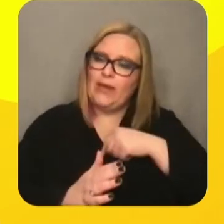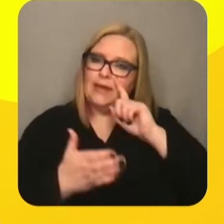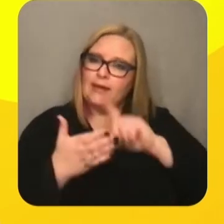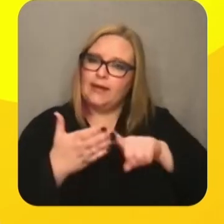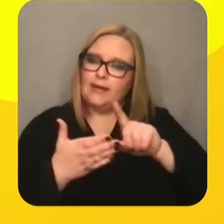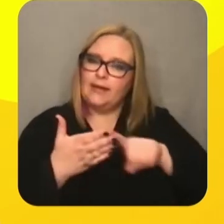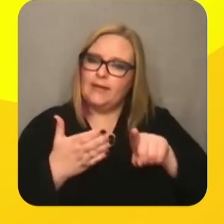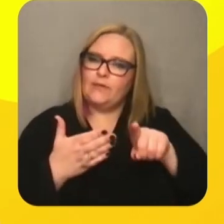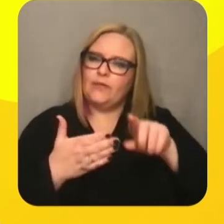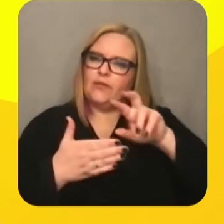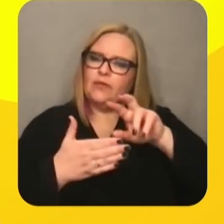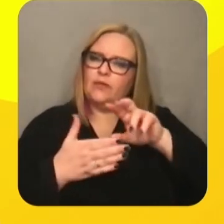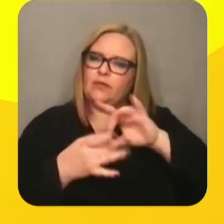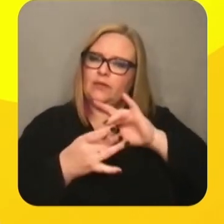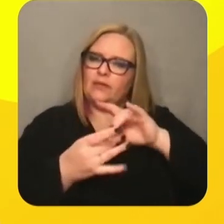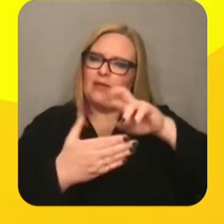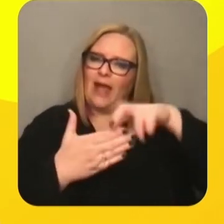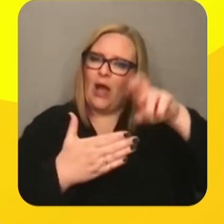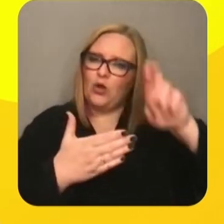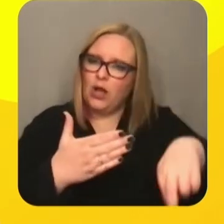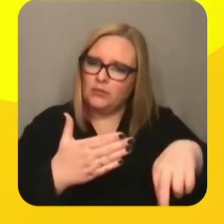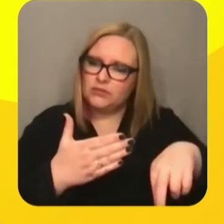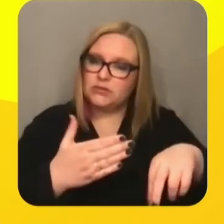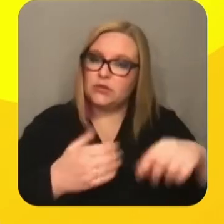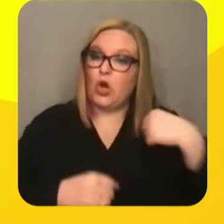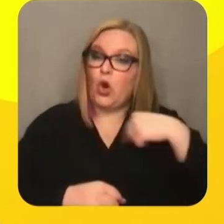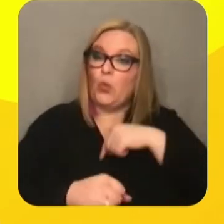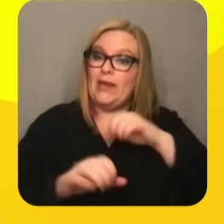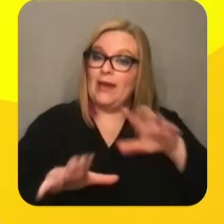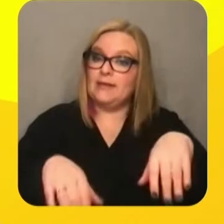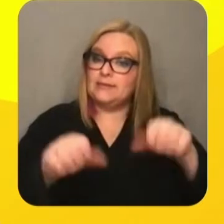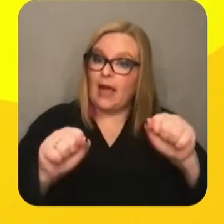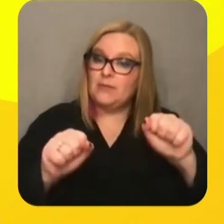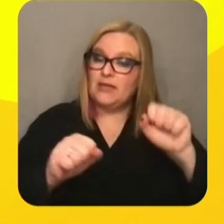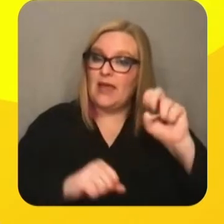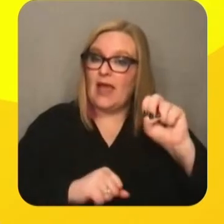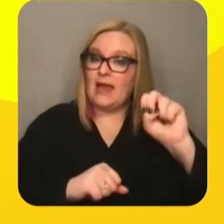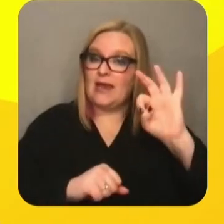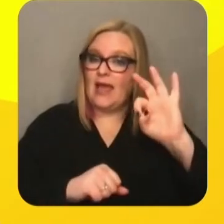That's something that we need to be looking at. Are we adopting things like the NFL's Rooney Rule to ensure that we're